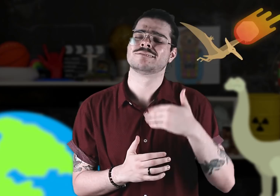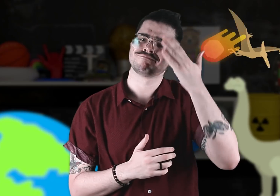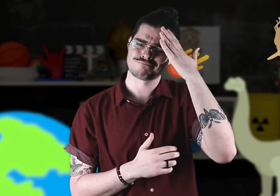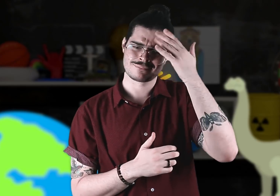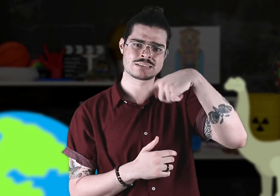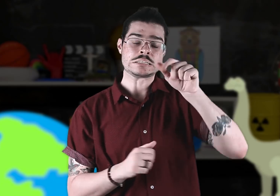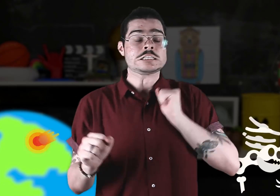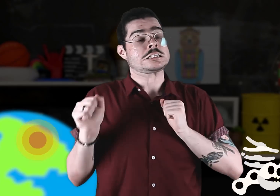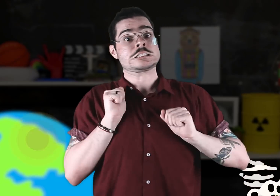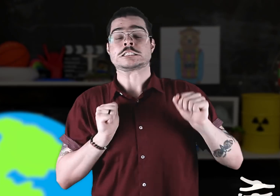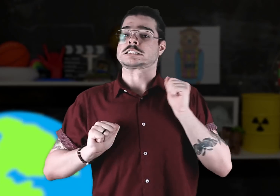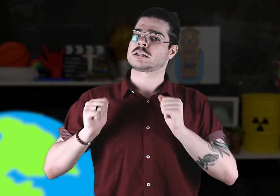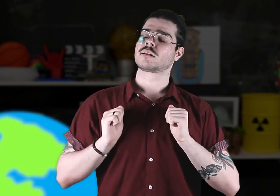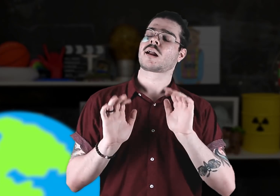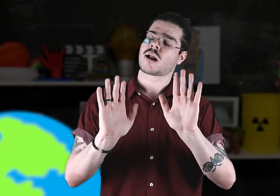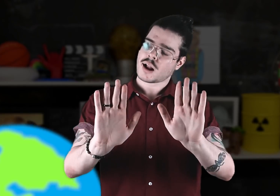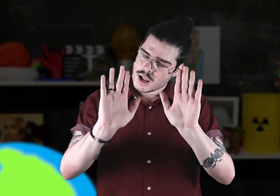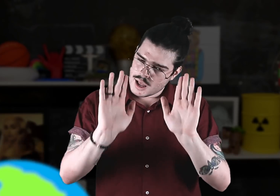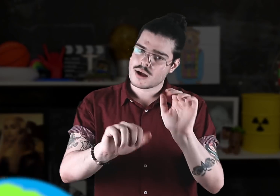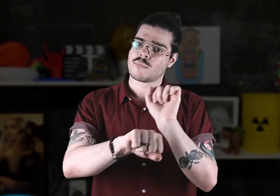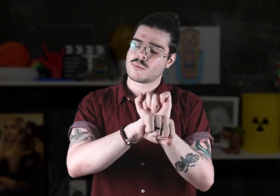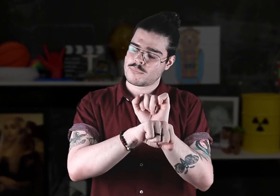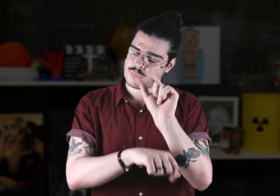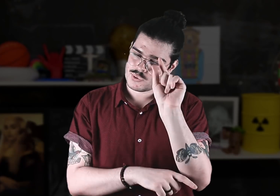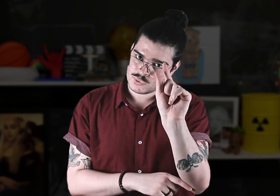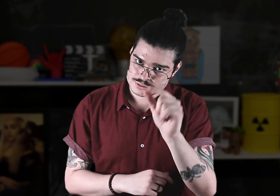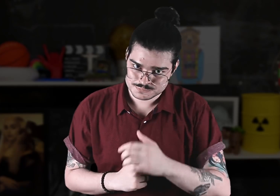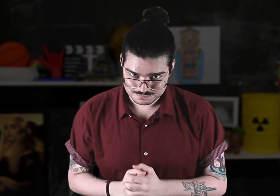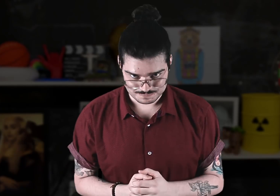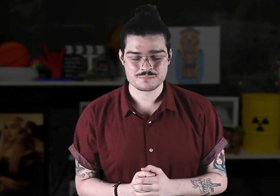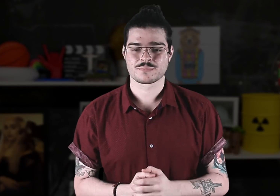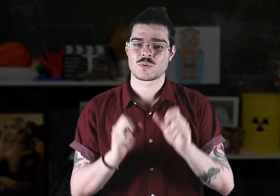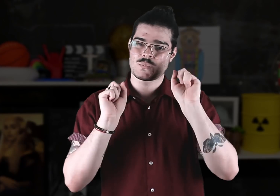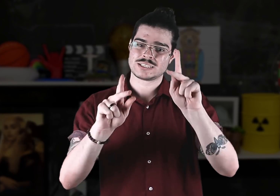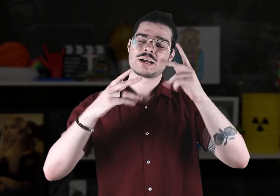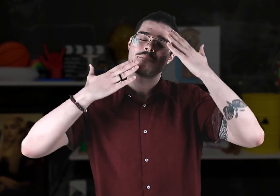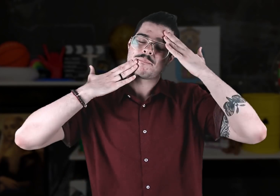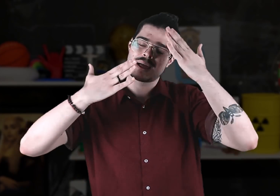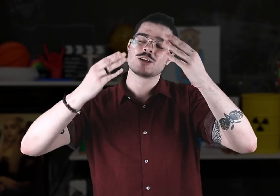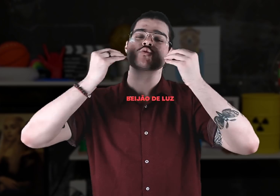I know you're anxious, just wait! Okay. Thank you!